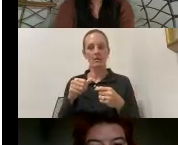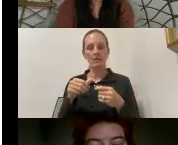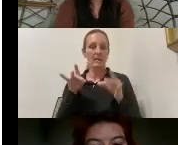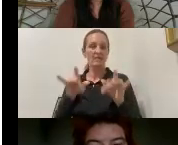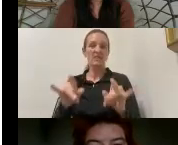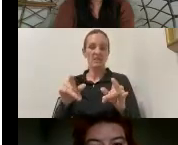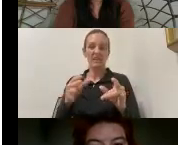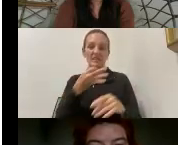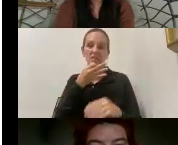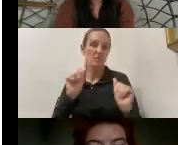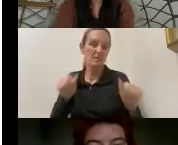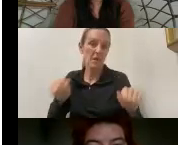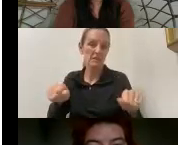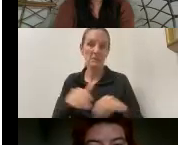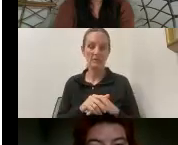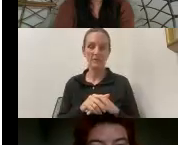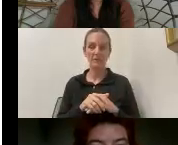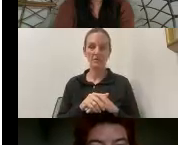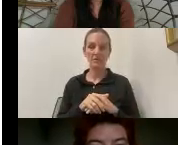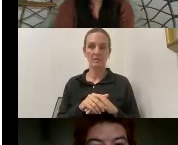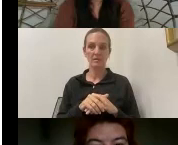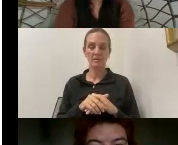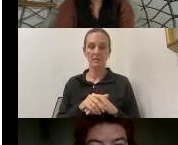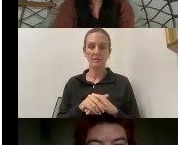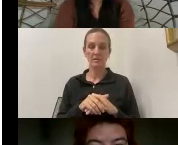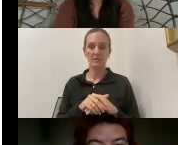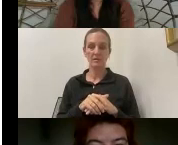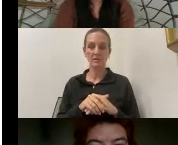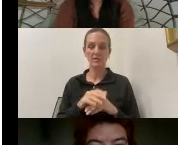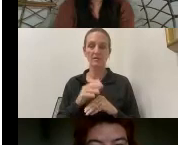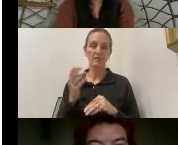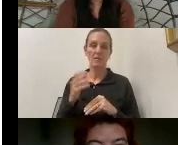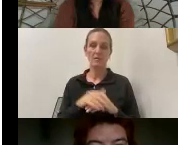I think that's just not realistic for what we need to do anymore and I'll pass it off